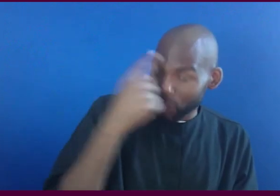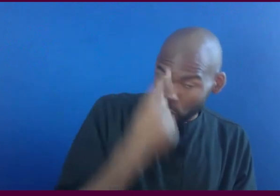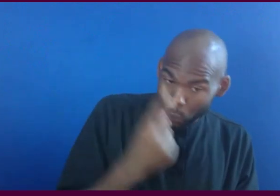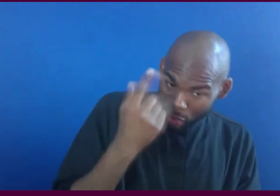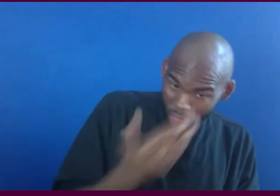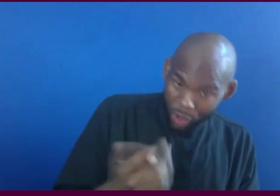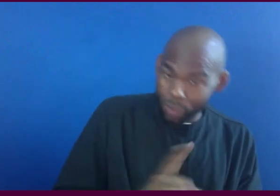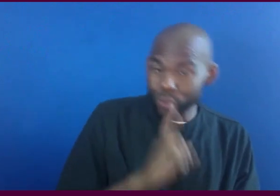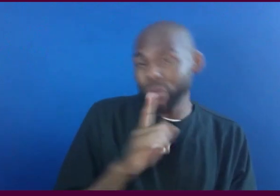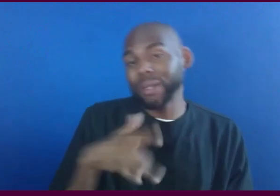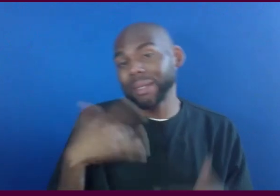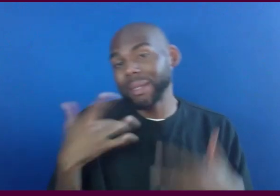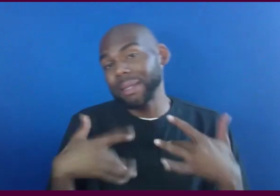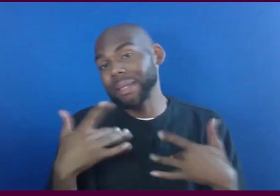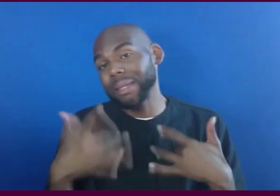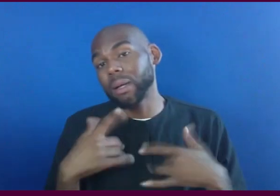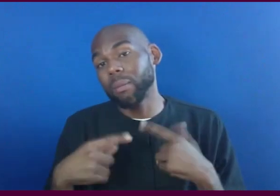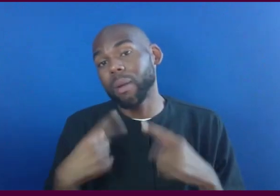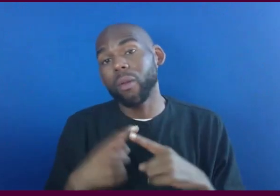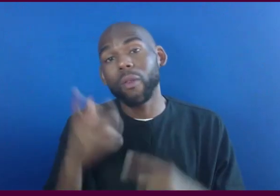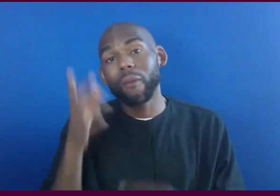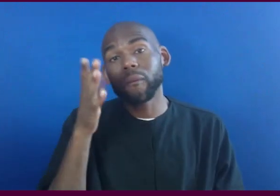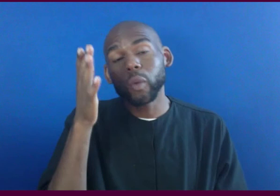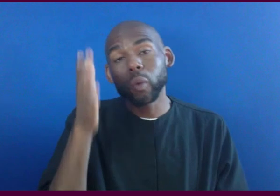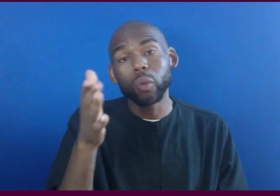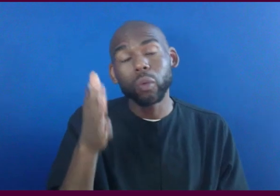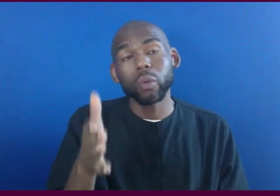And I think one thing that I'm really excited about for us in the future, is we're going